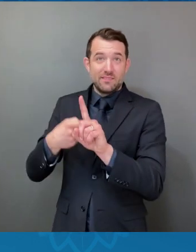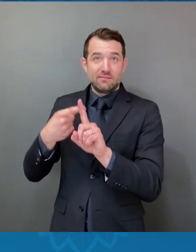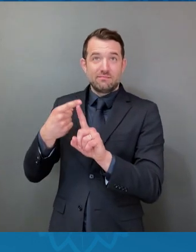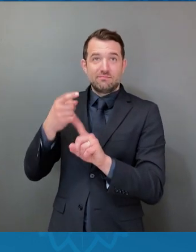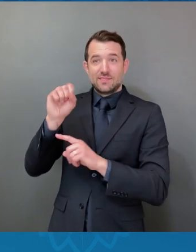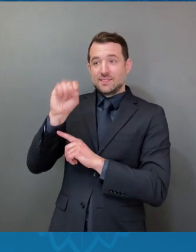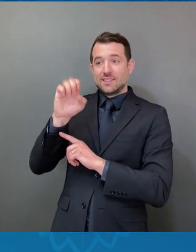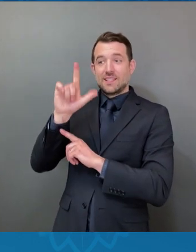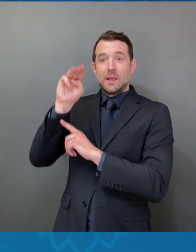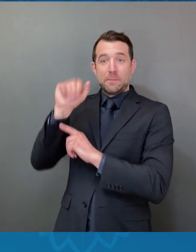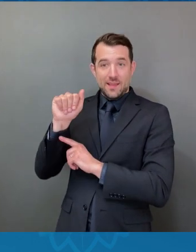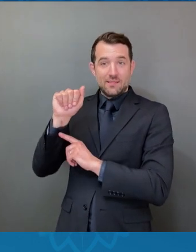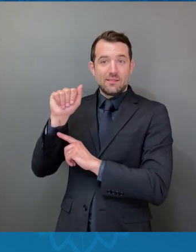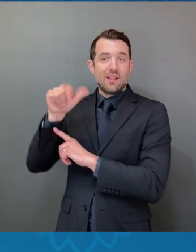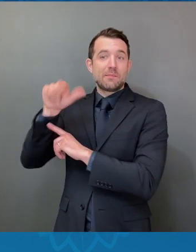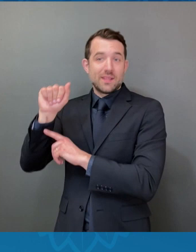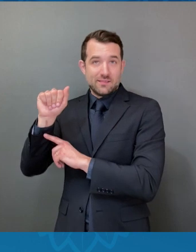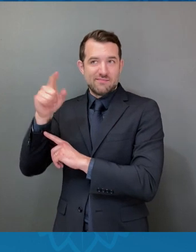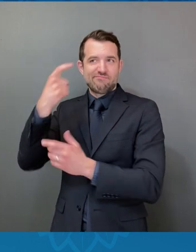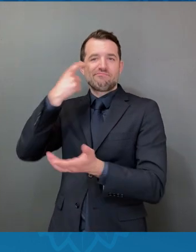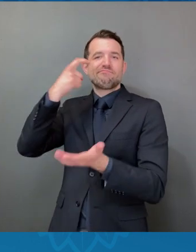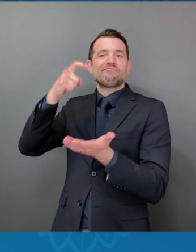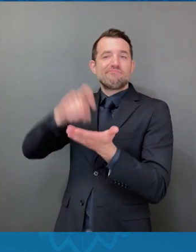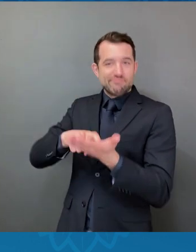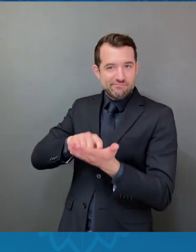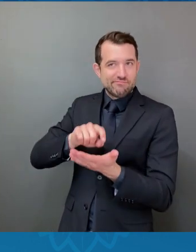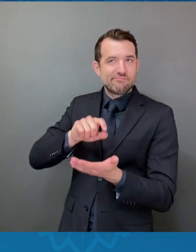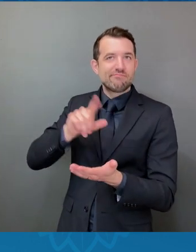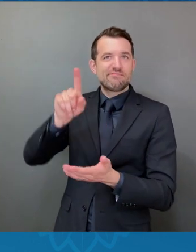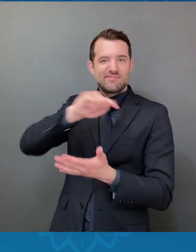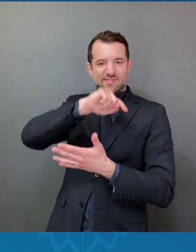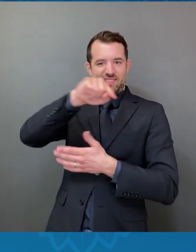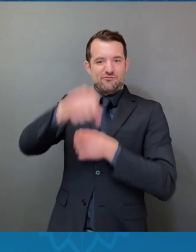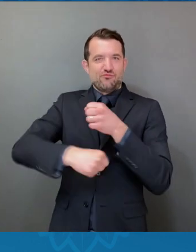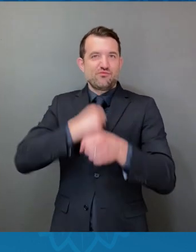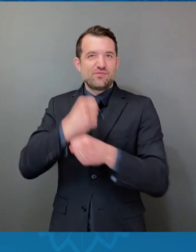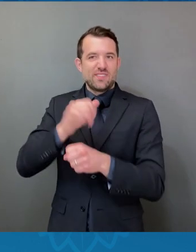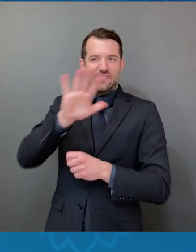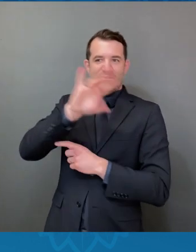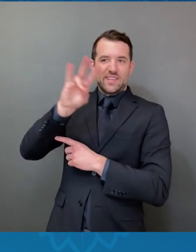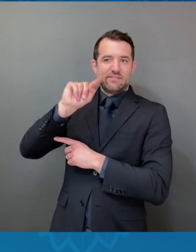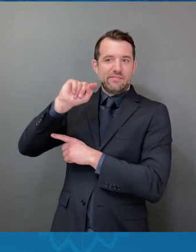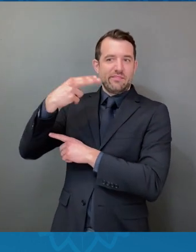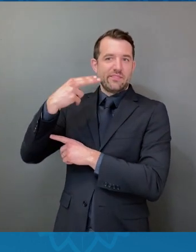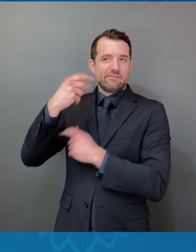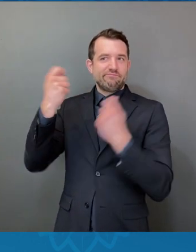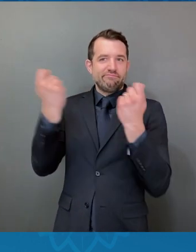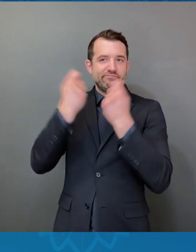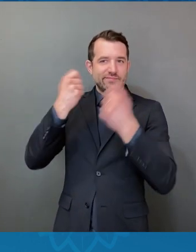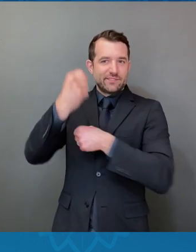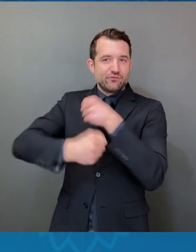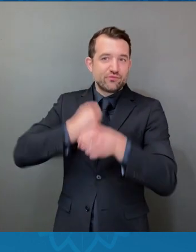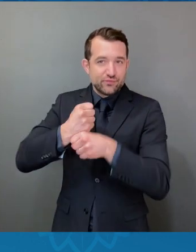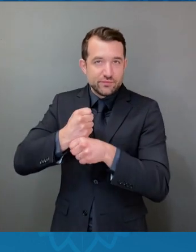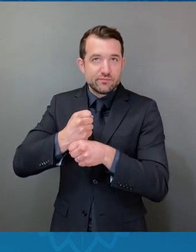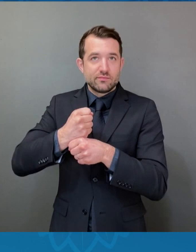to commemorate this year the 57th anniversary of Bloody Sunday, and to reaffirm that President Biden and I